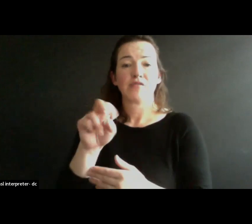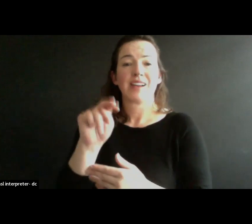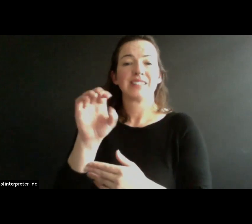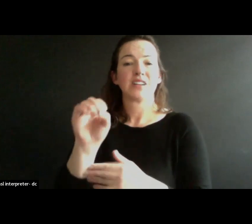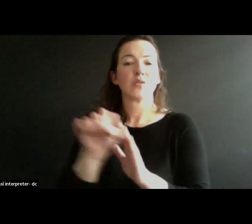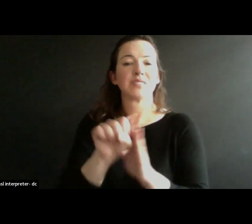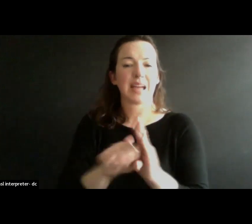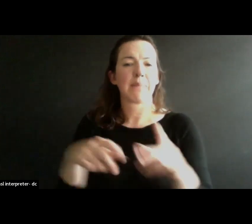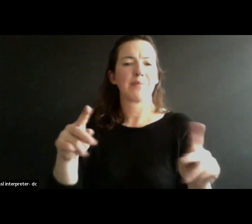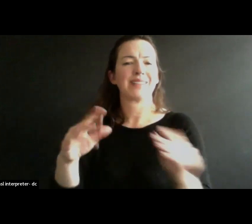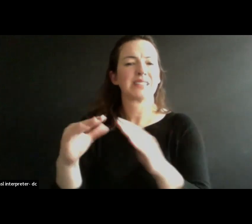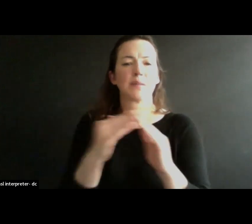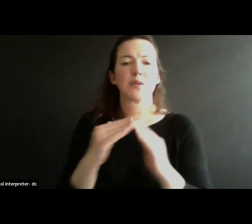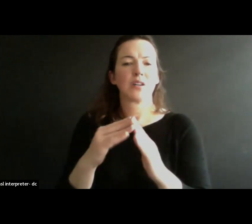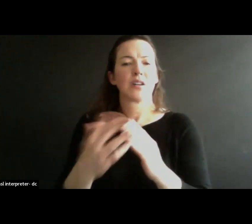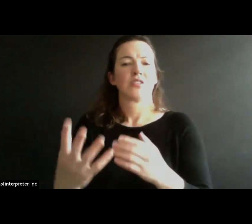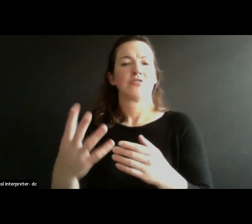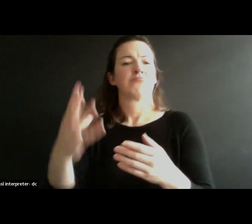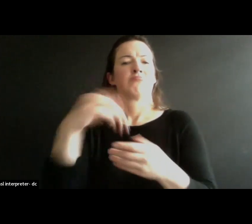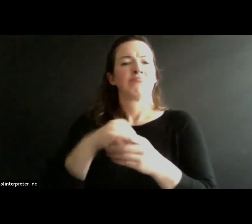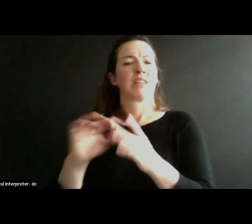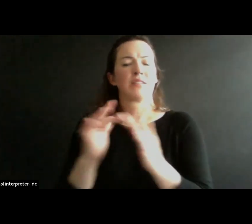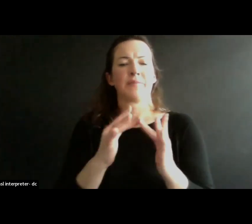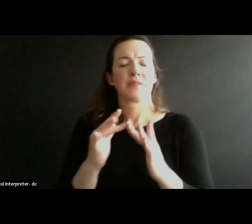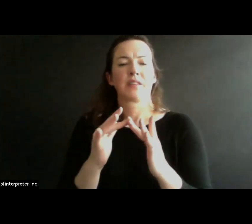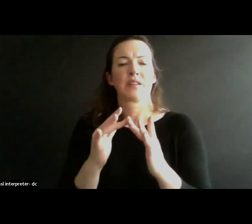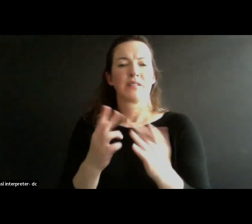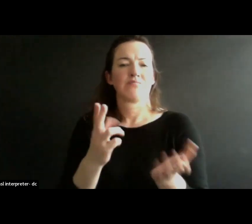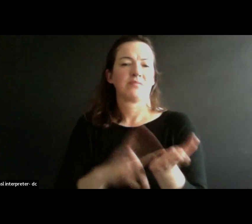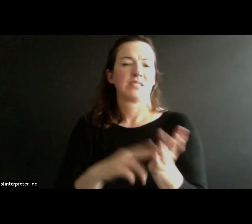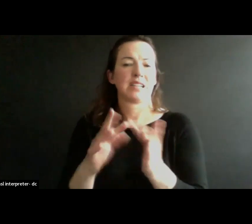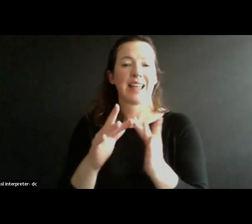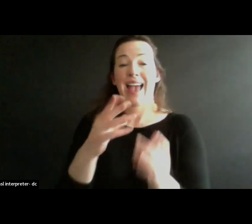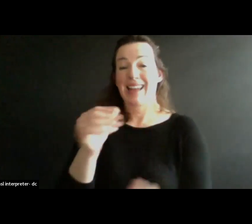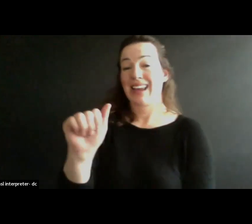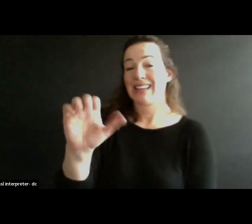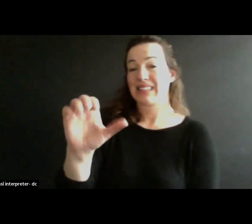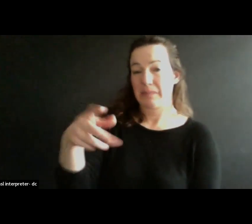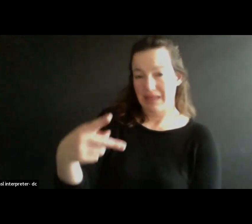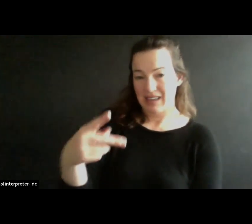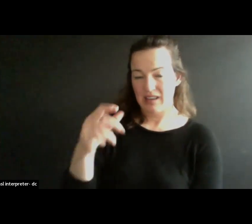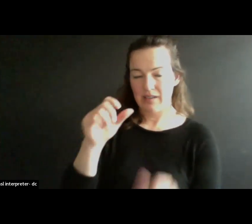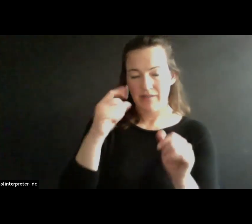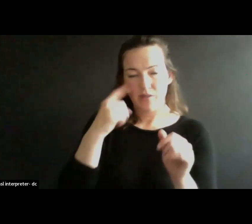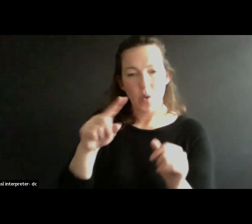to connect to the Internet and programs like Acp to be able to ultimately, you know, break